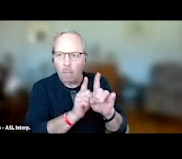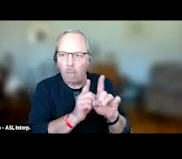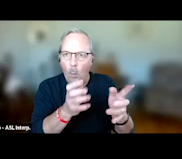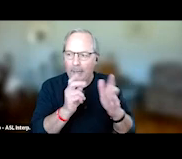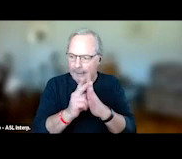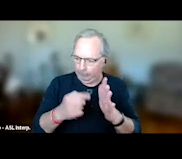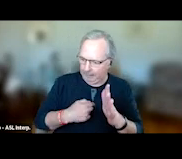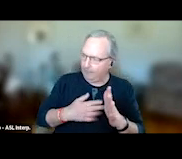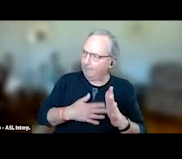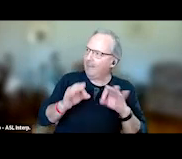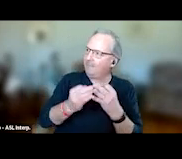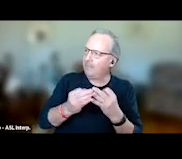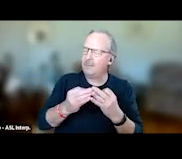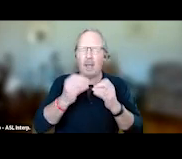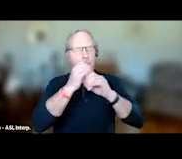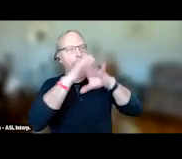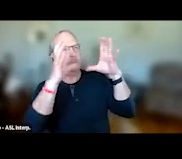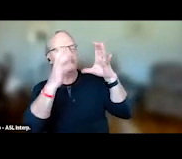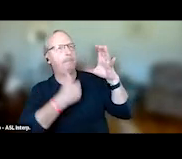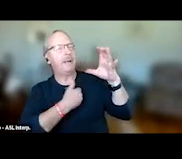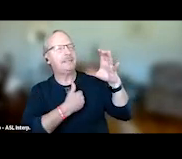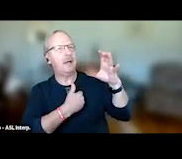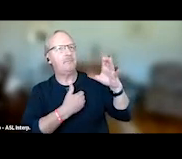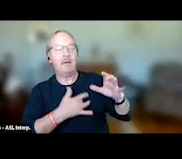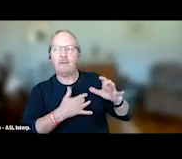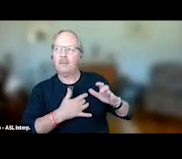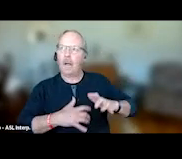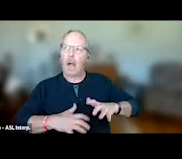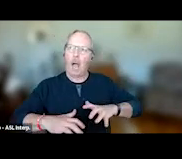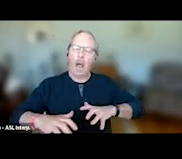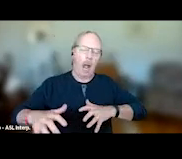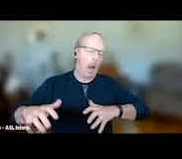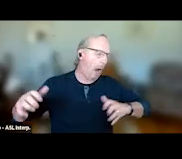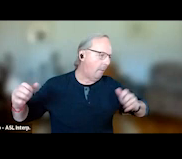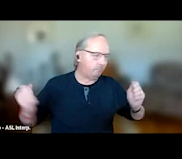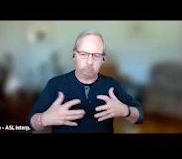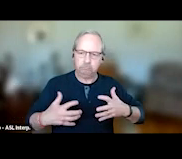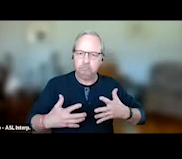If I were to imagine what this was like, I would feel terrified, and perhaps I might start thinking,